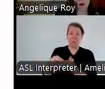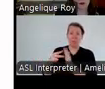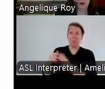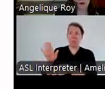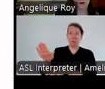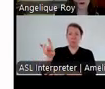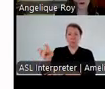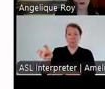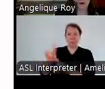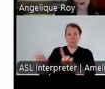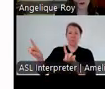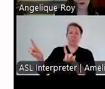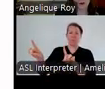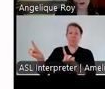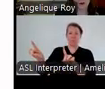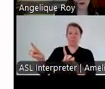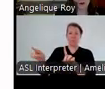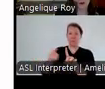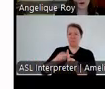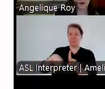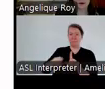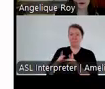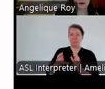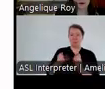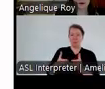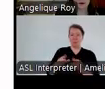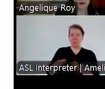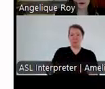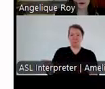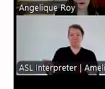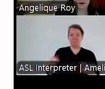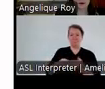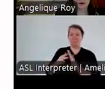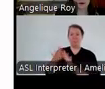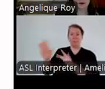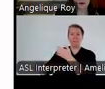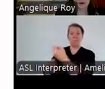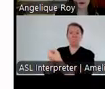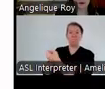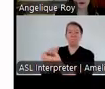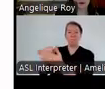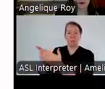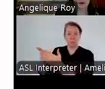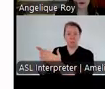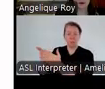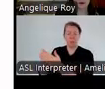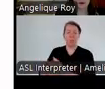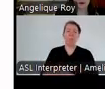For example, how can we embed greater accessibility awareness into purchase decisions? So these are some of the questions we're working through.